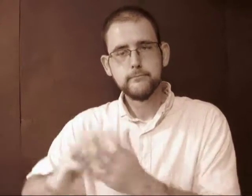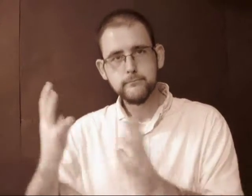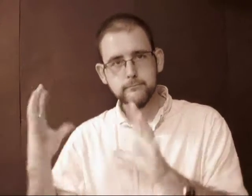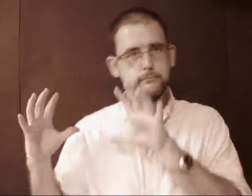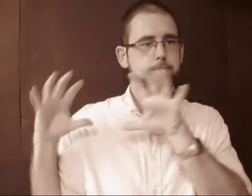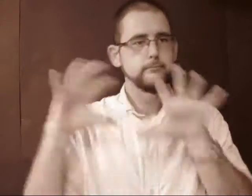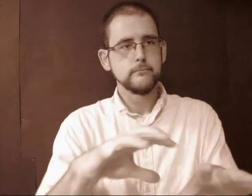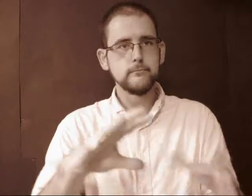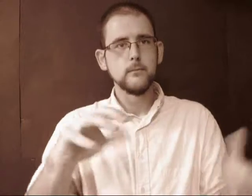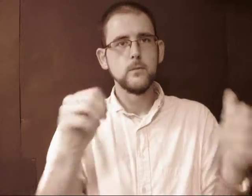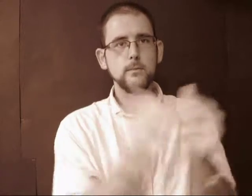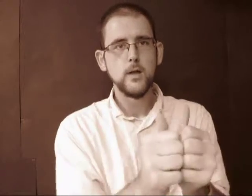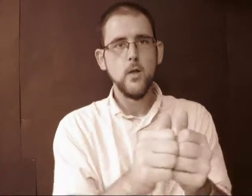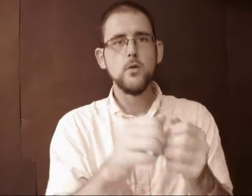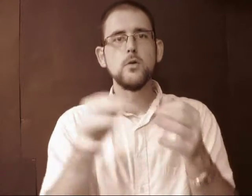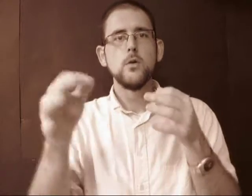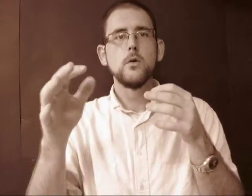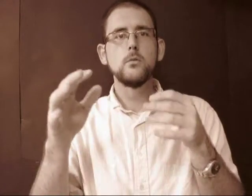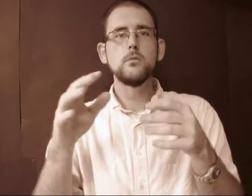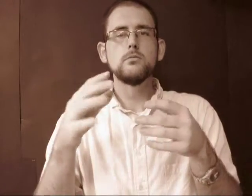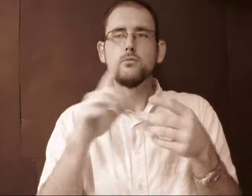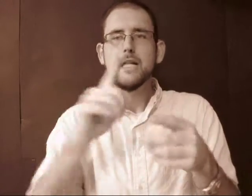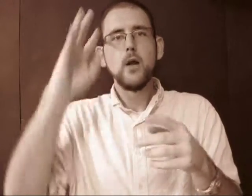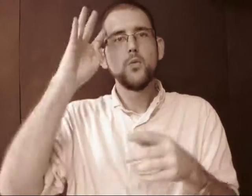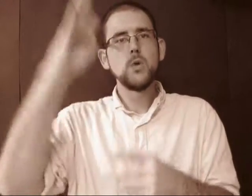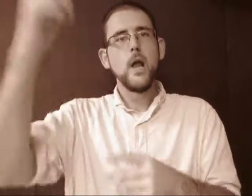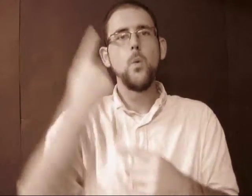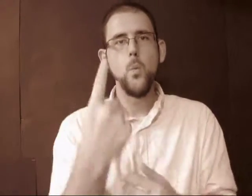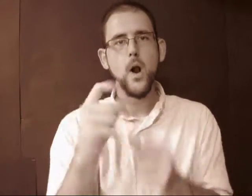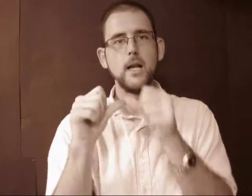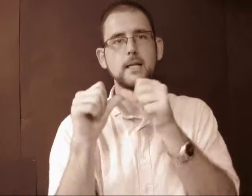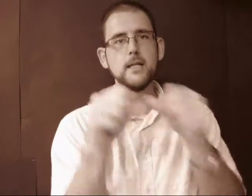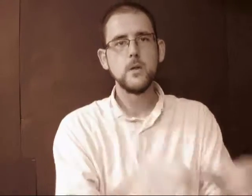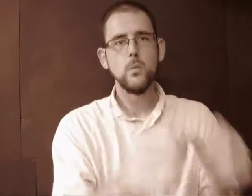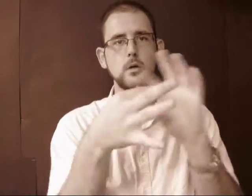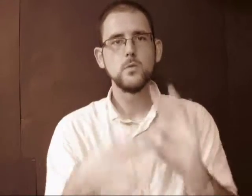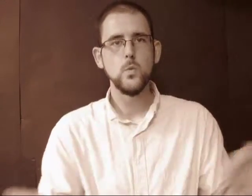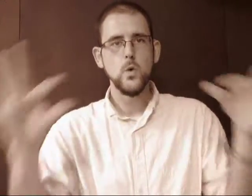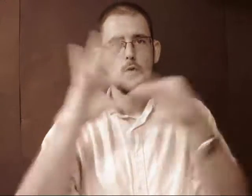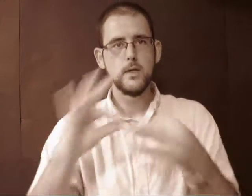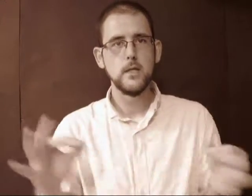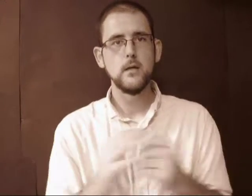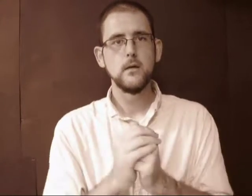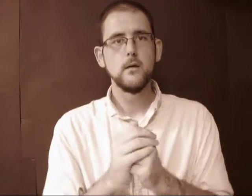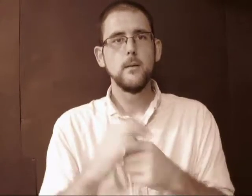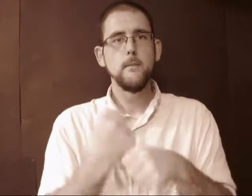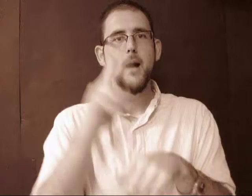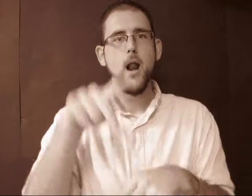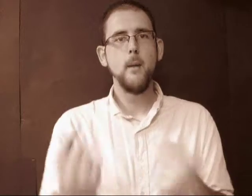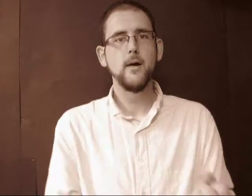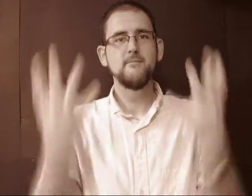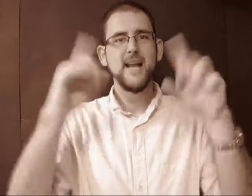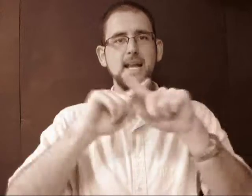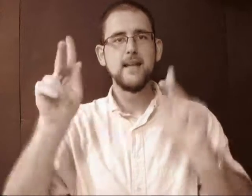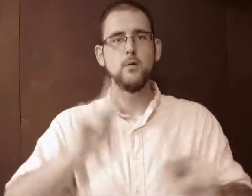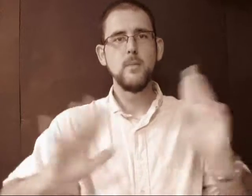put them together to create a continuous story made up of many people's